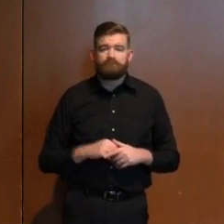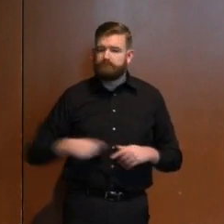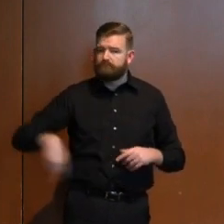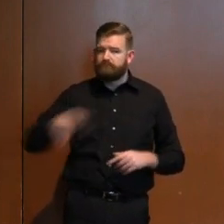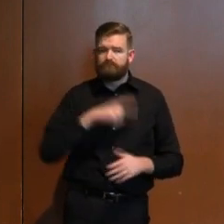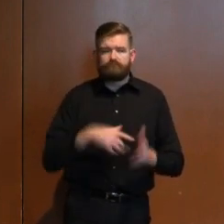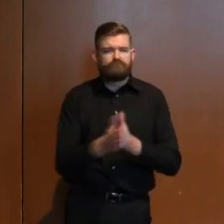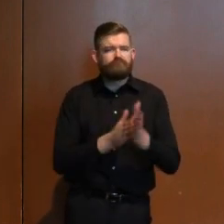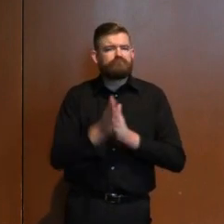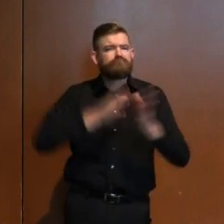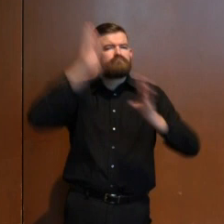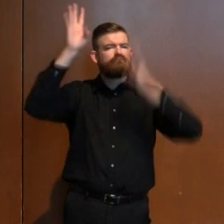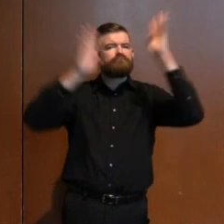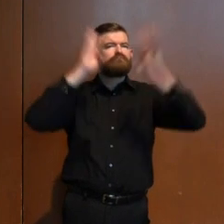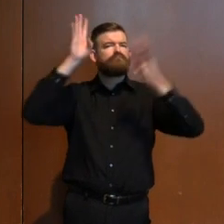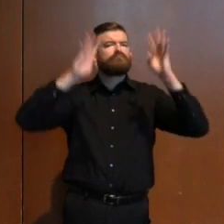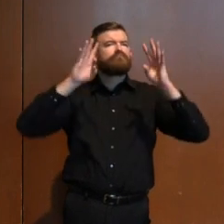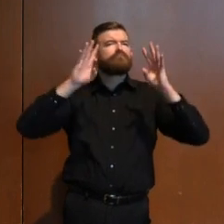SHE'S FORGOTTEN ALL ABOUT THIS